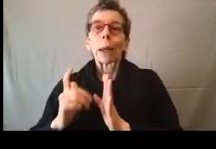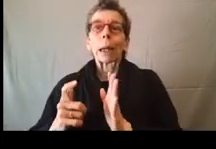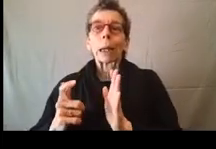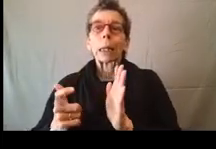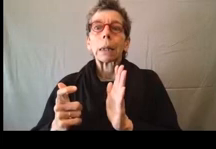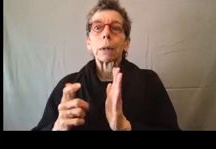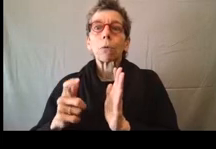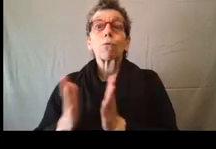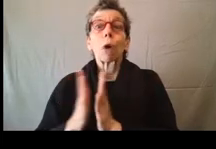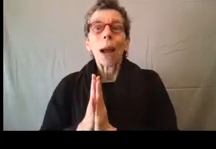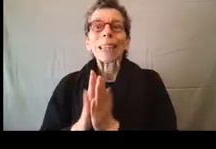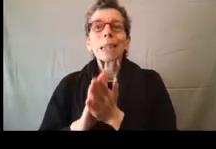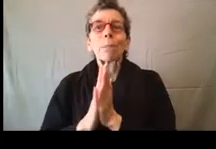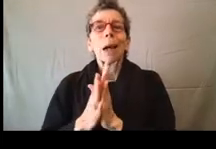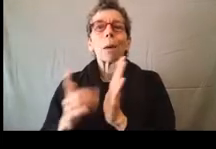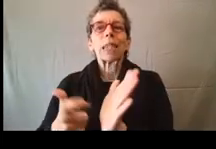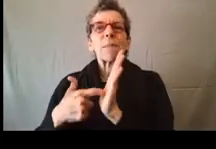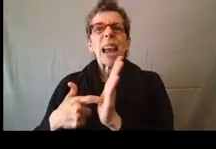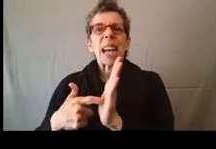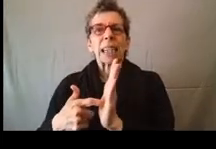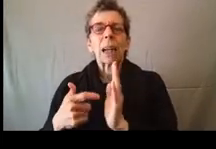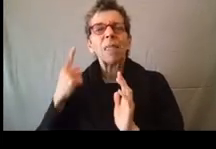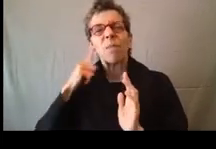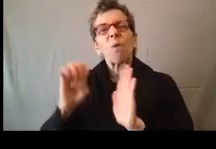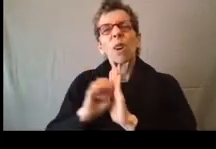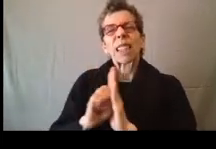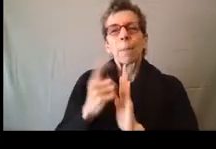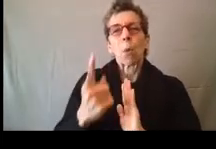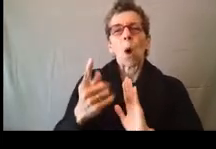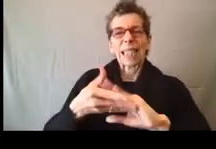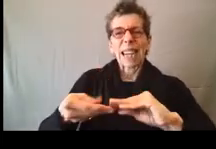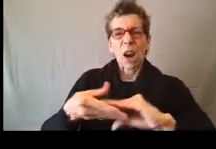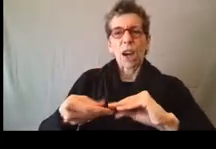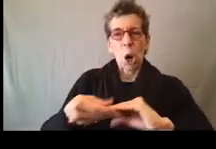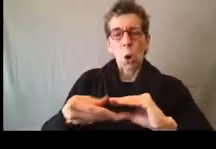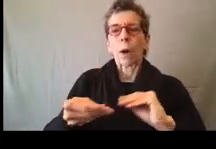So let me give you a scenario that we heard in our interview. This is a shared story.